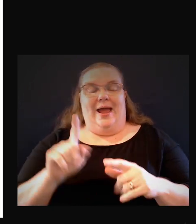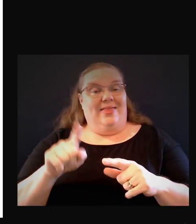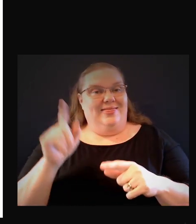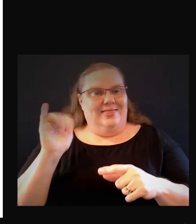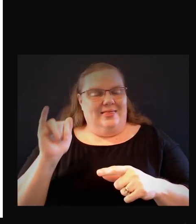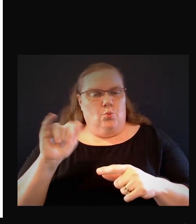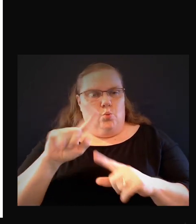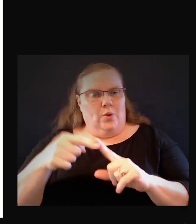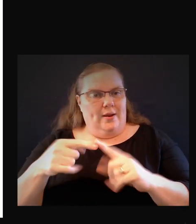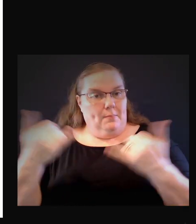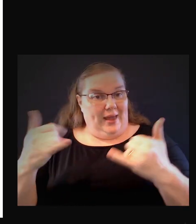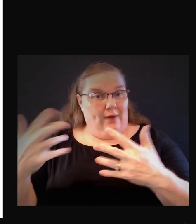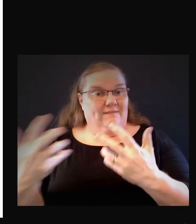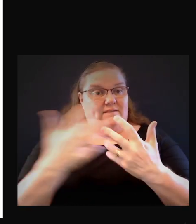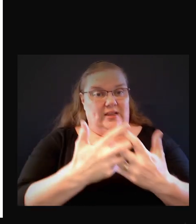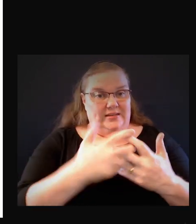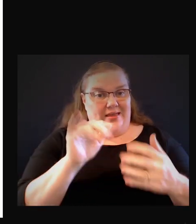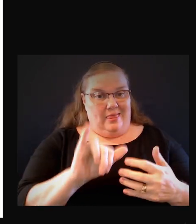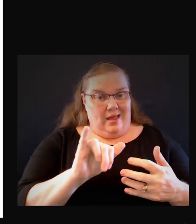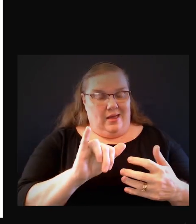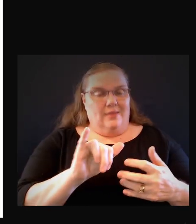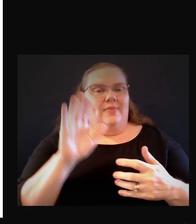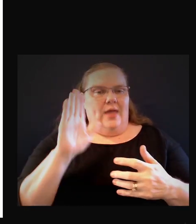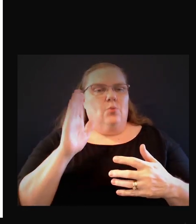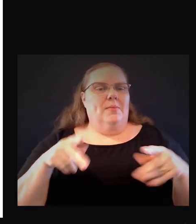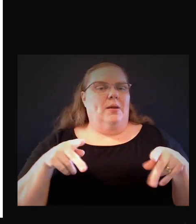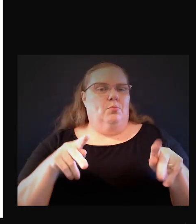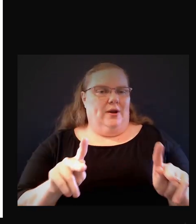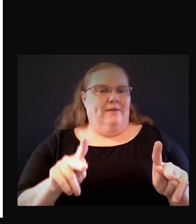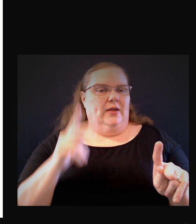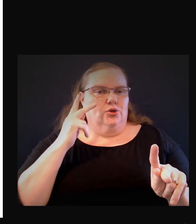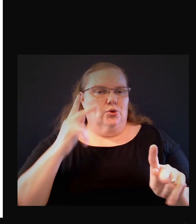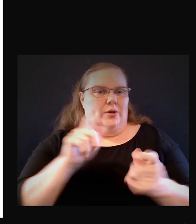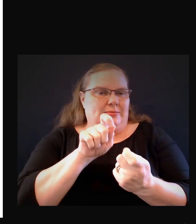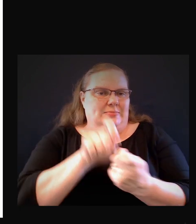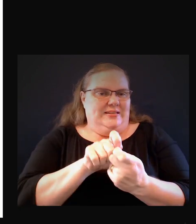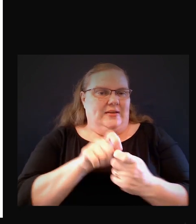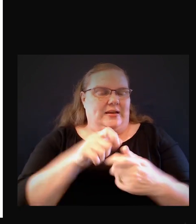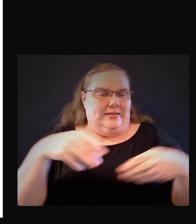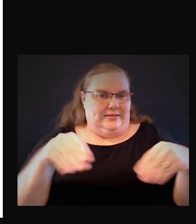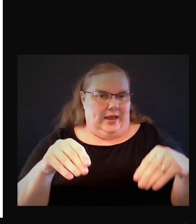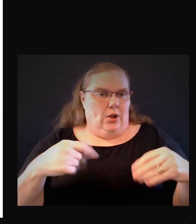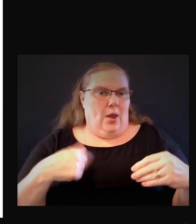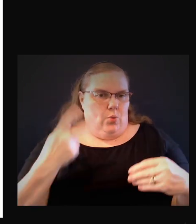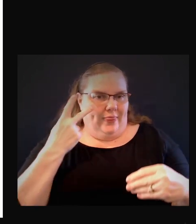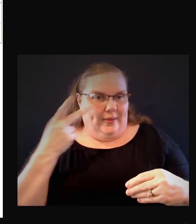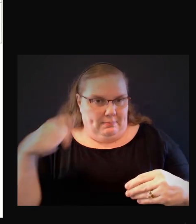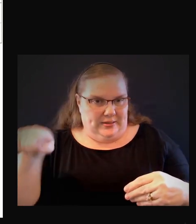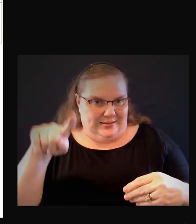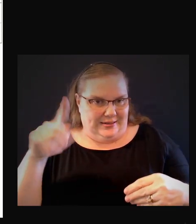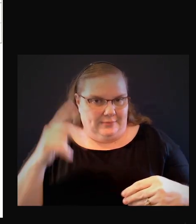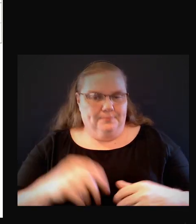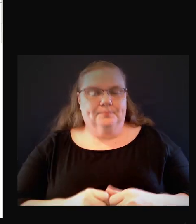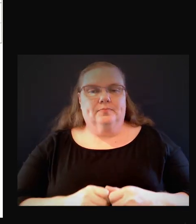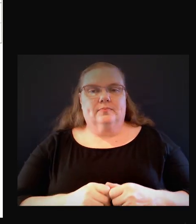to a specific sale that I want them to see. I can go ahead and save the segment with all of these actions. Once the segment has been saved,